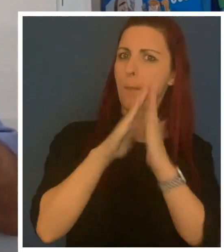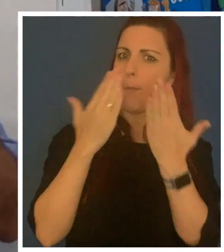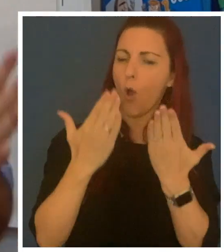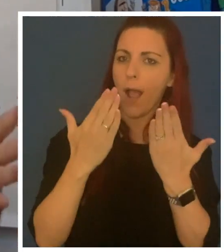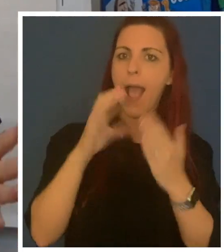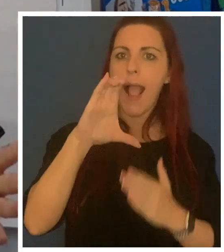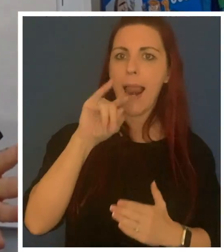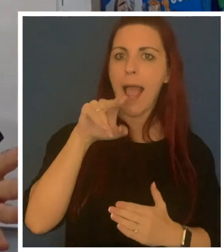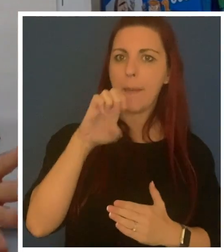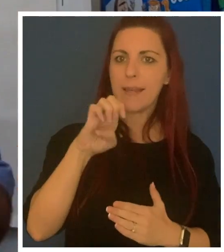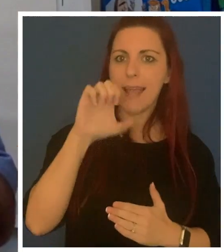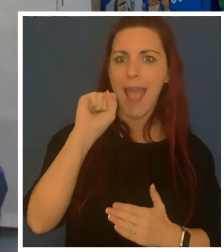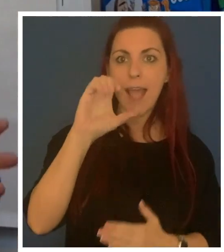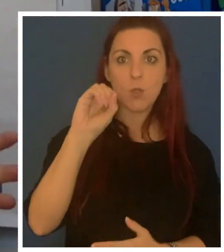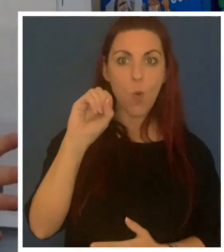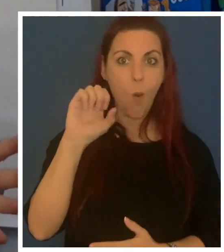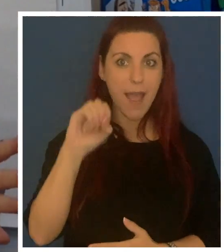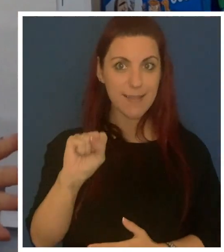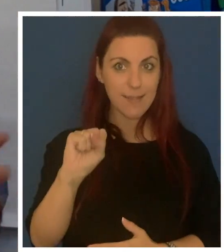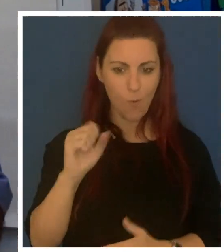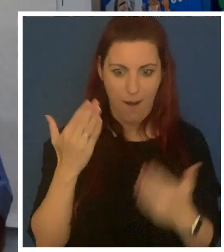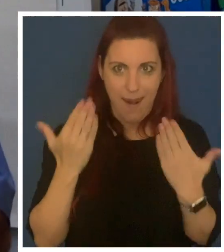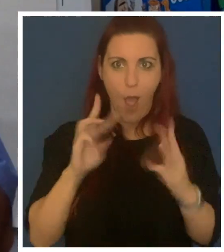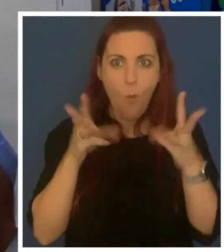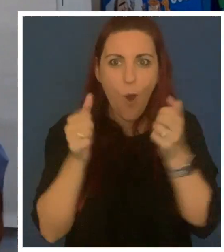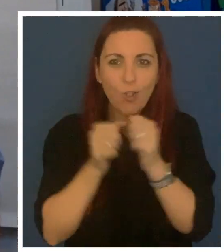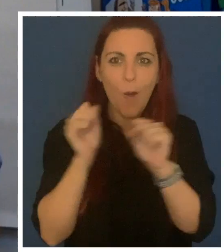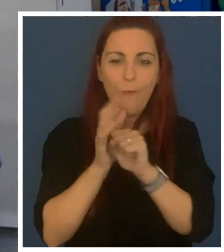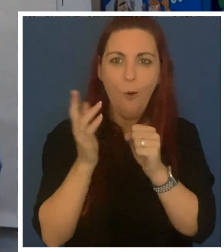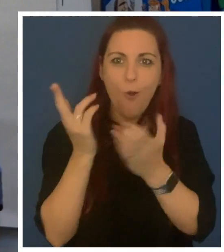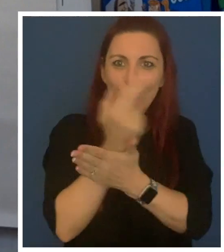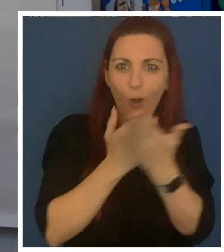We're going to do a drawing and comic making workshop today. So you need a pencil.